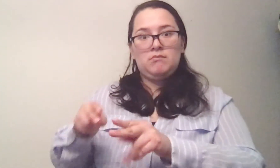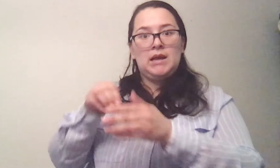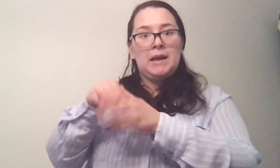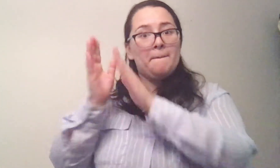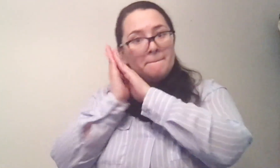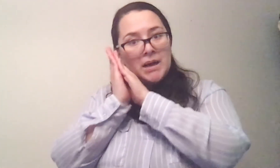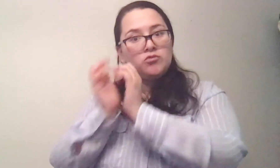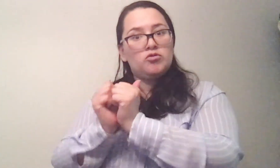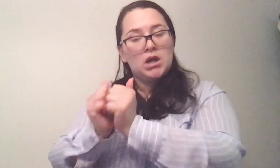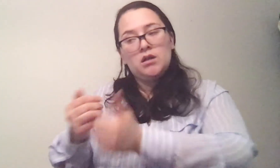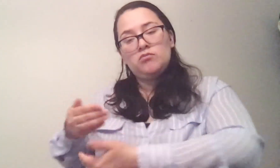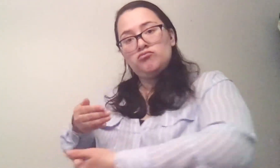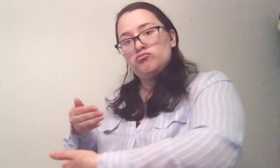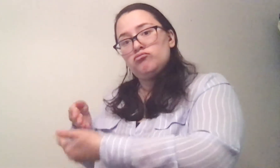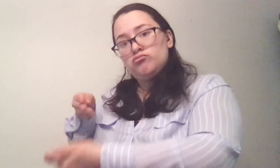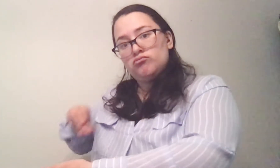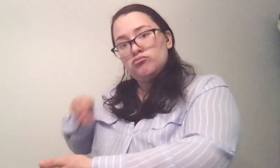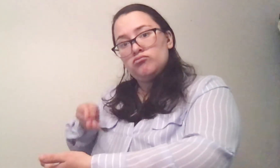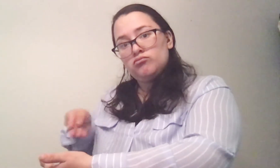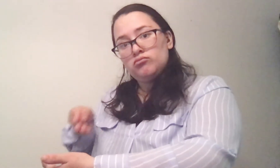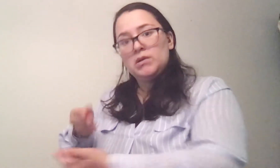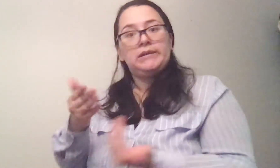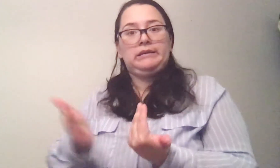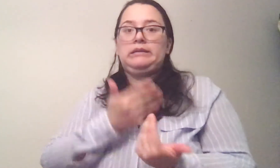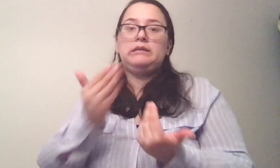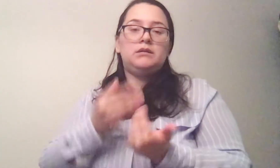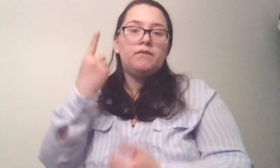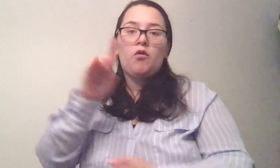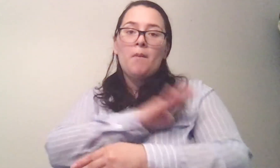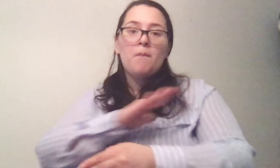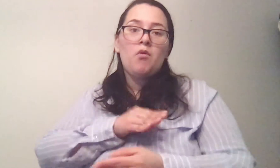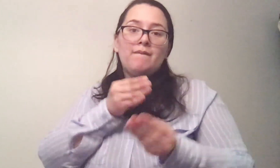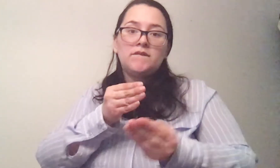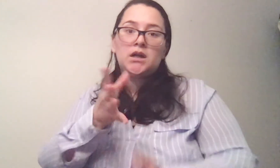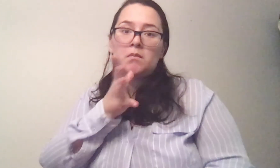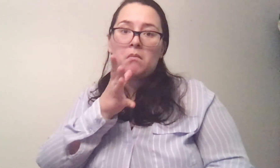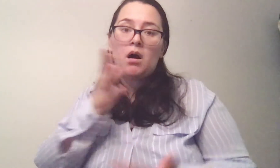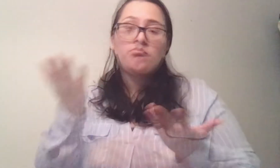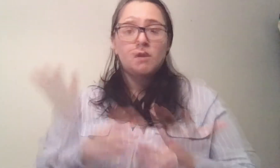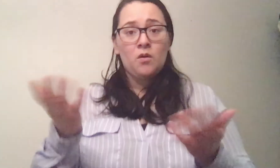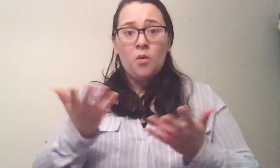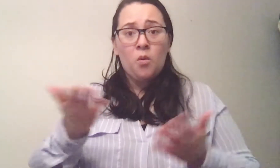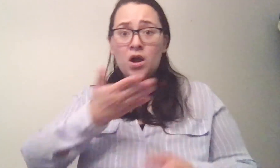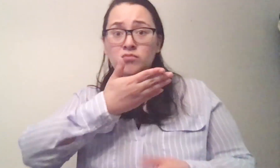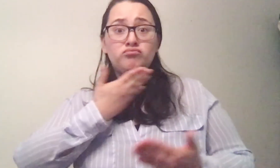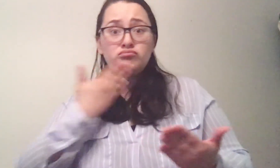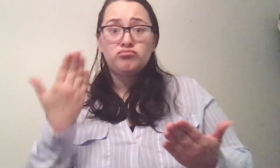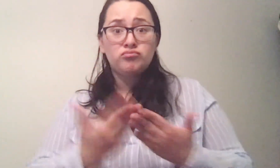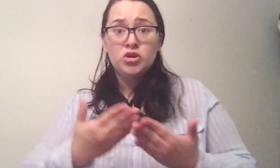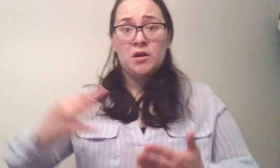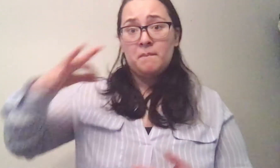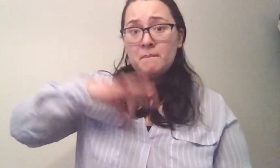in bed with you. Easier for breast-feeding moms. What are the benefits of having